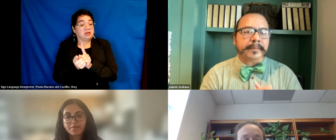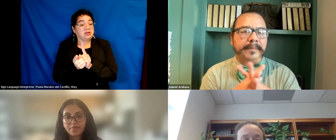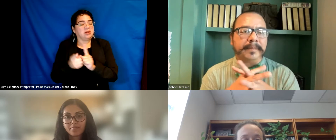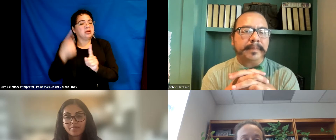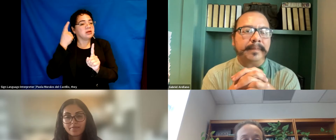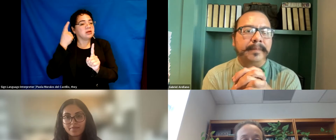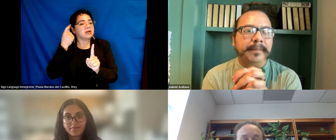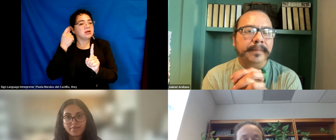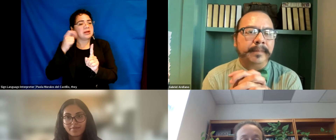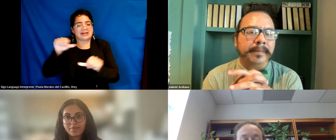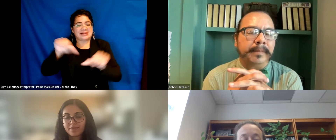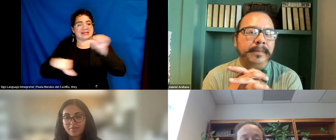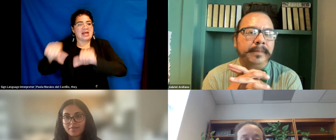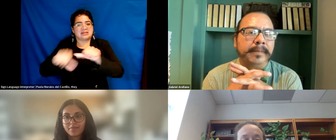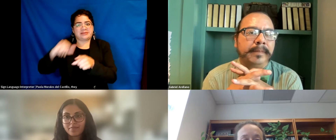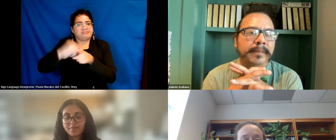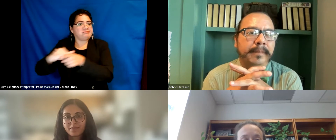Annabelle Lolinco (she/her): of scientific terminology.